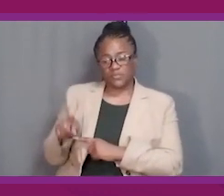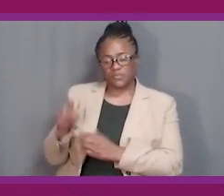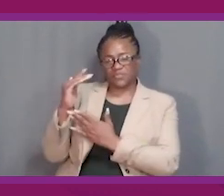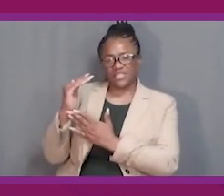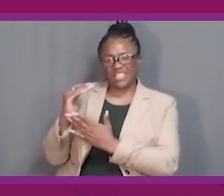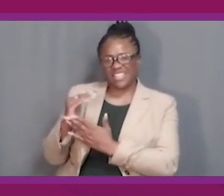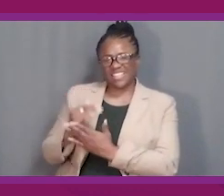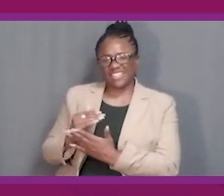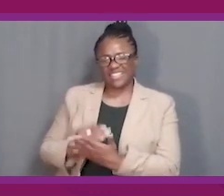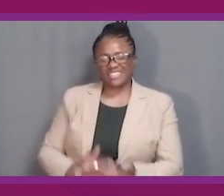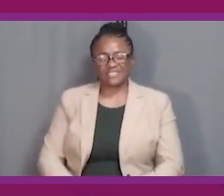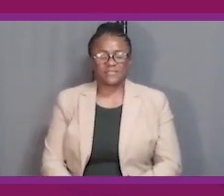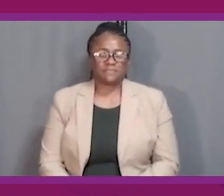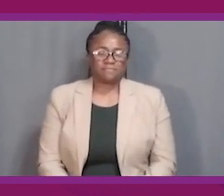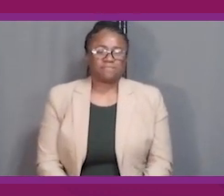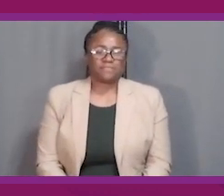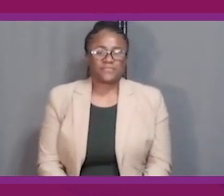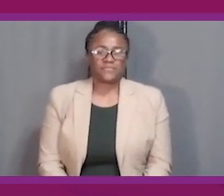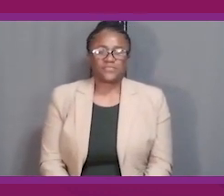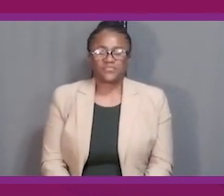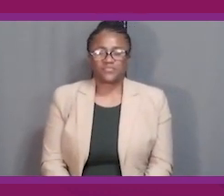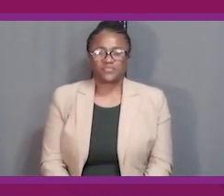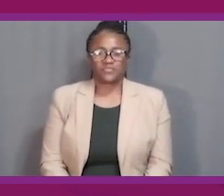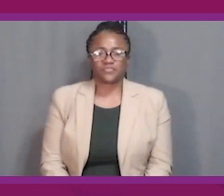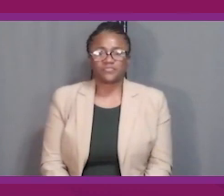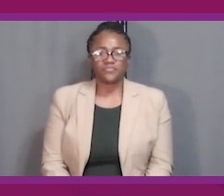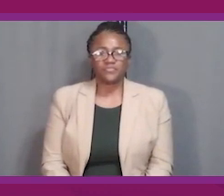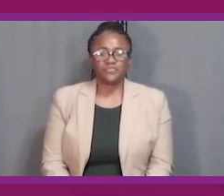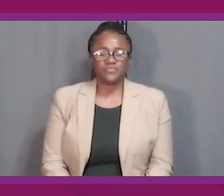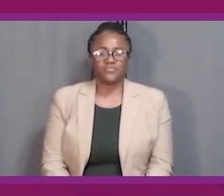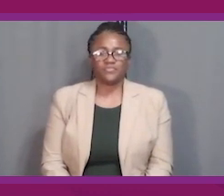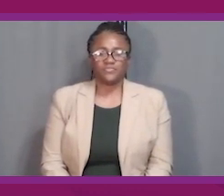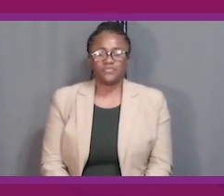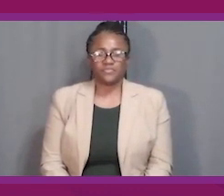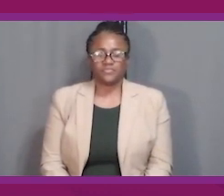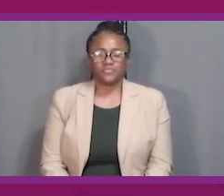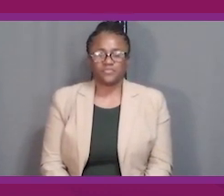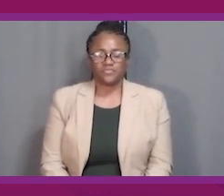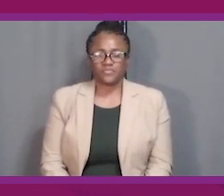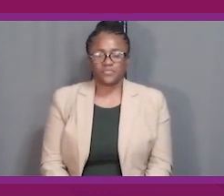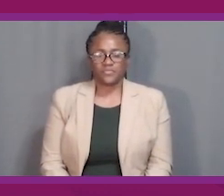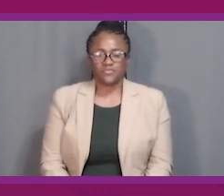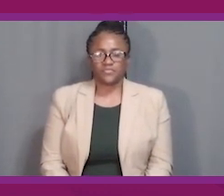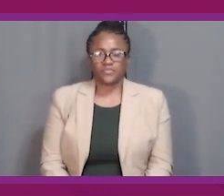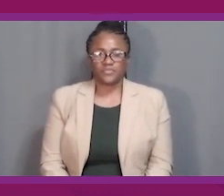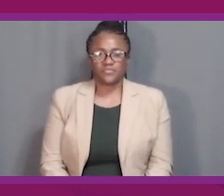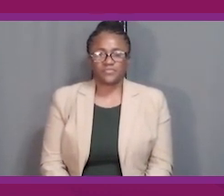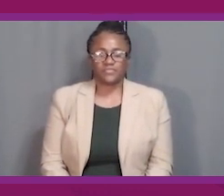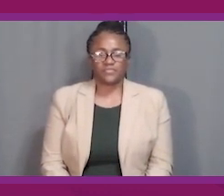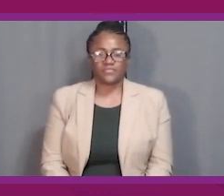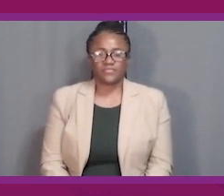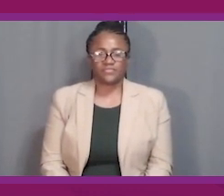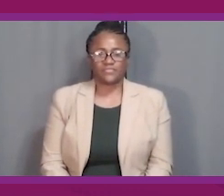Martinez, Katherine Seelman, Megan Mauney, Megan Kennedy, Sarah Helm, Sarah Pashe, Sevana Massih,